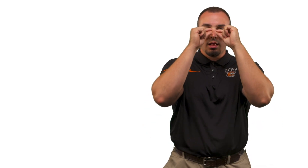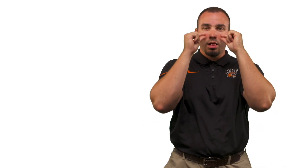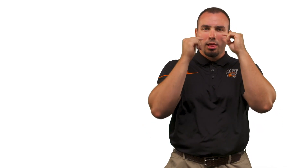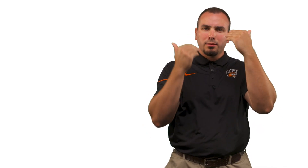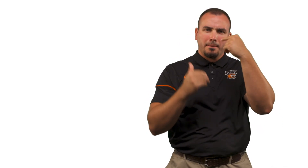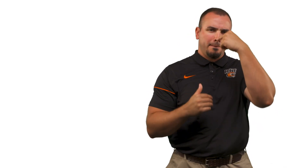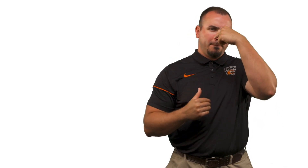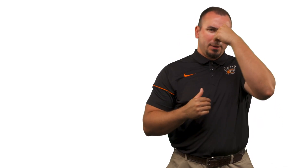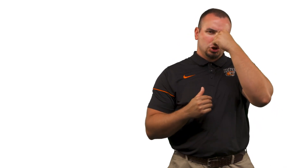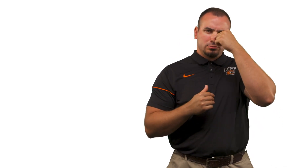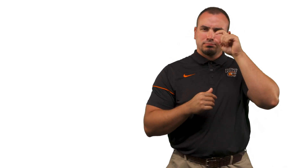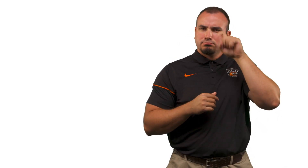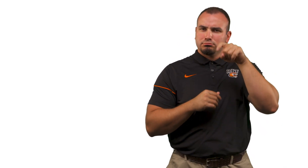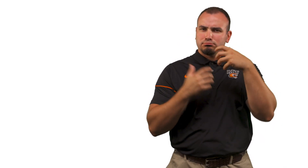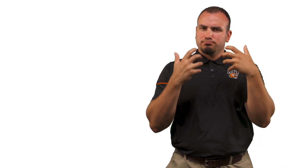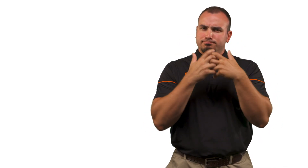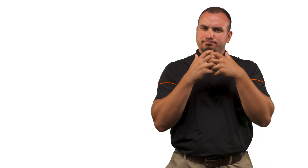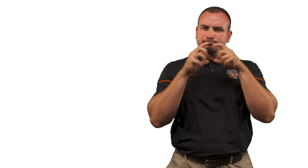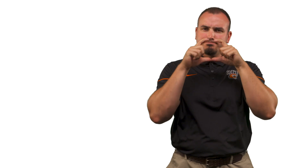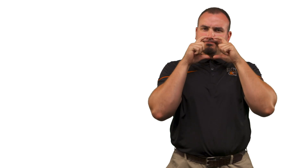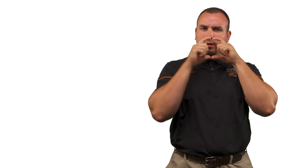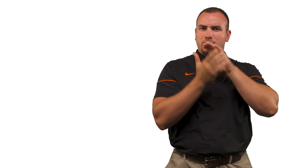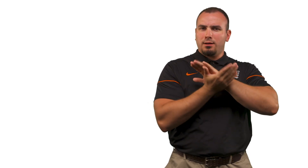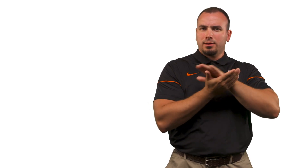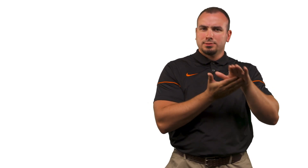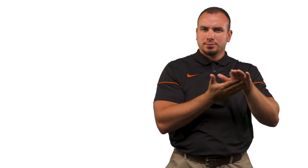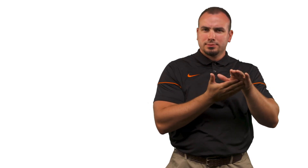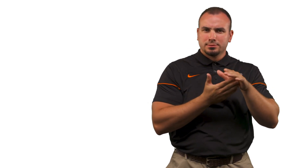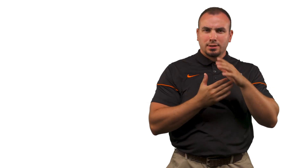If available, pinch the metal nose bridge to fit your face.